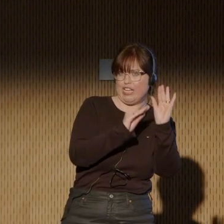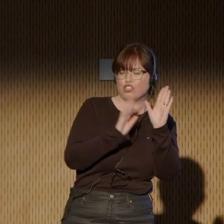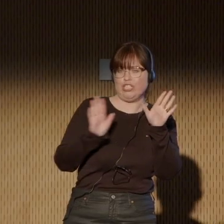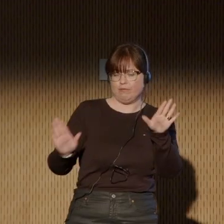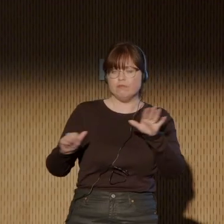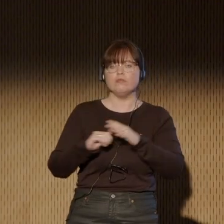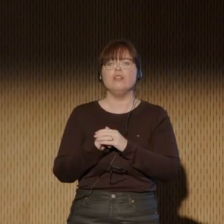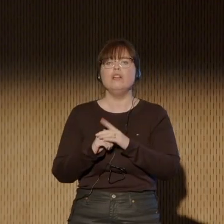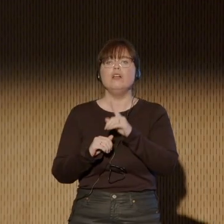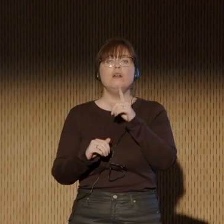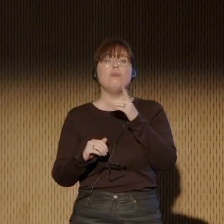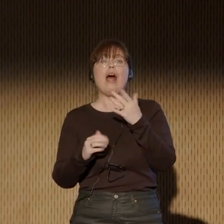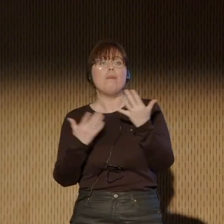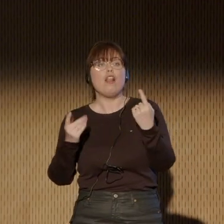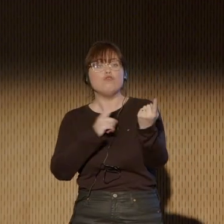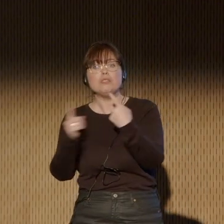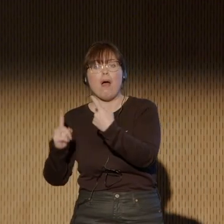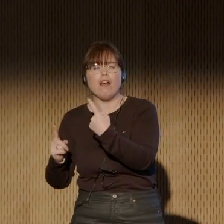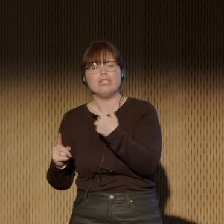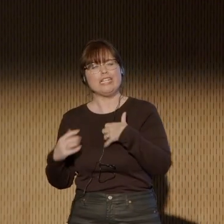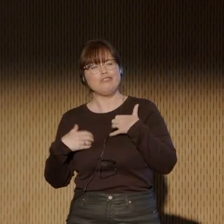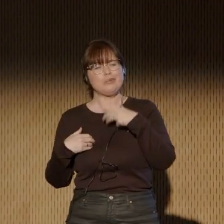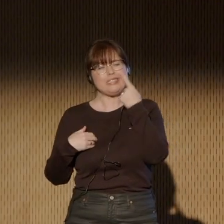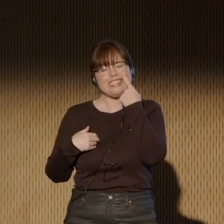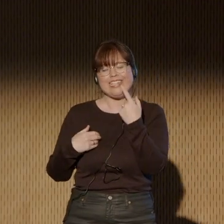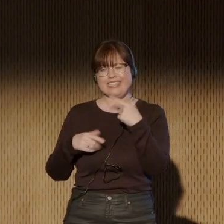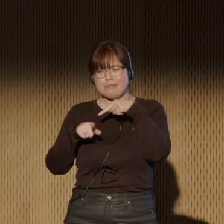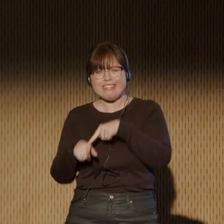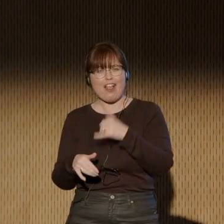interesting when you look at the year that people were awarded the badge, because we had respondents